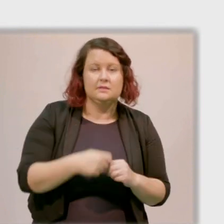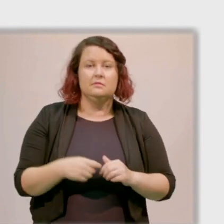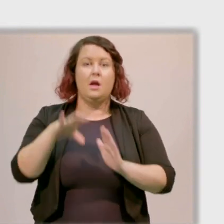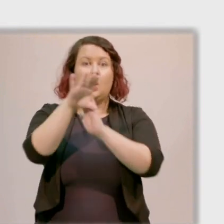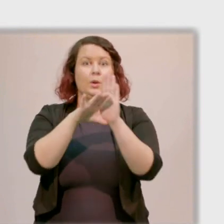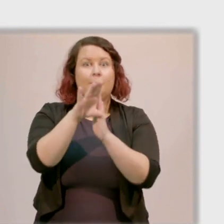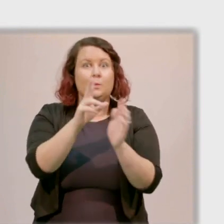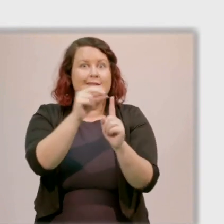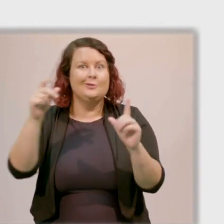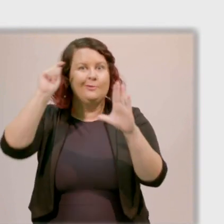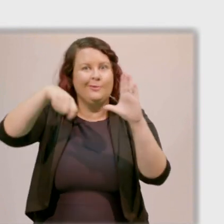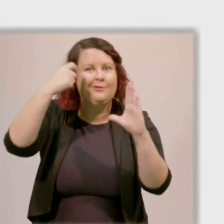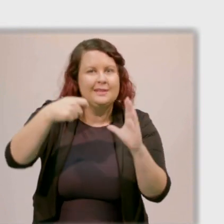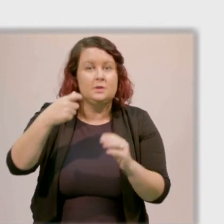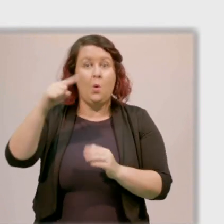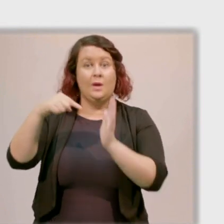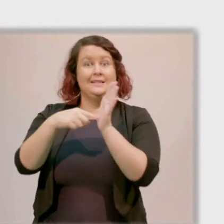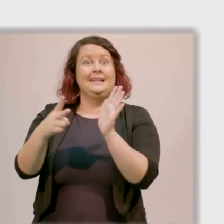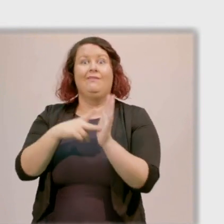computer animation movies, and televised news reports,